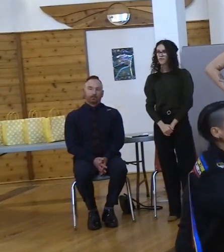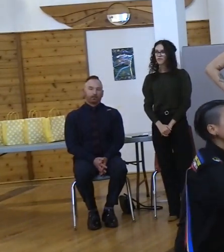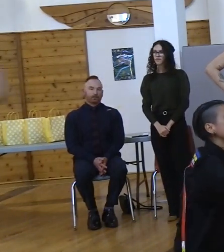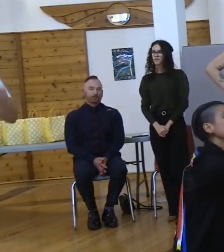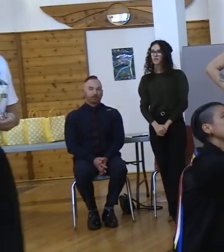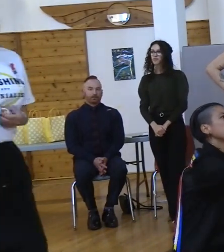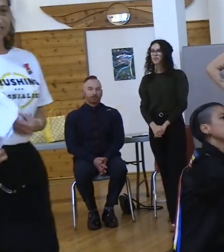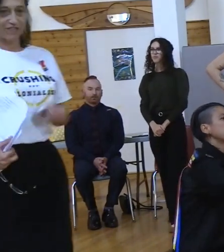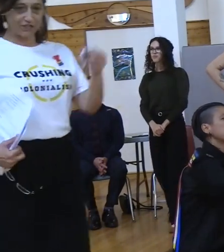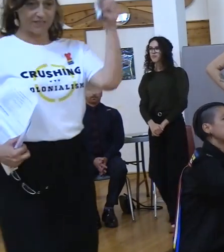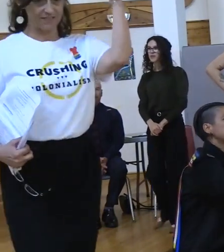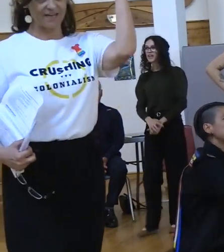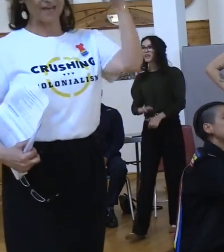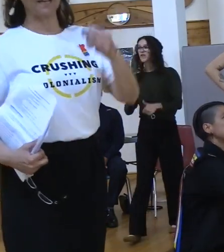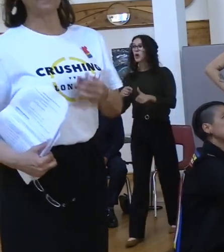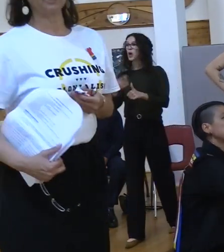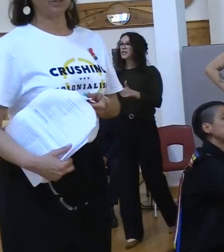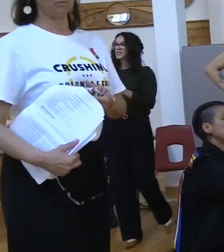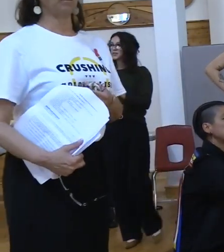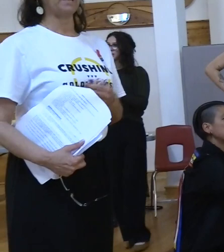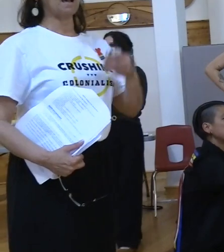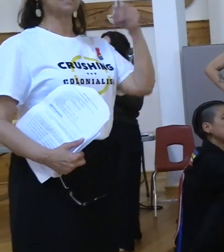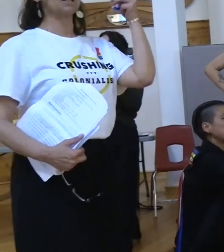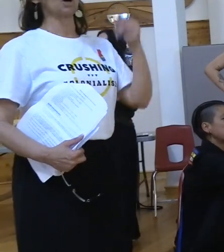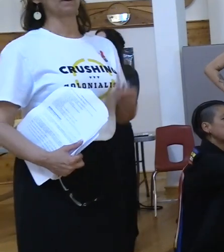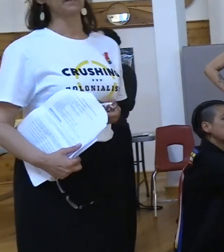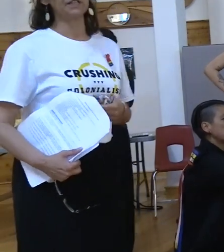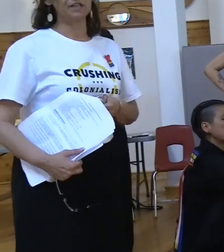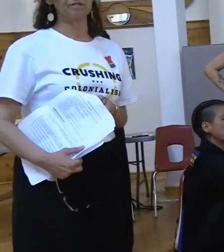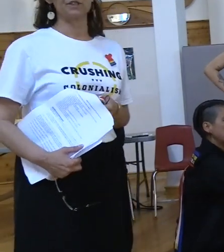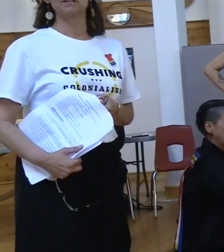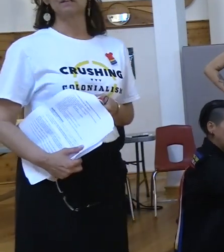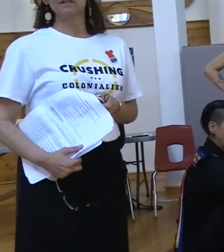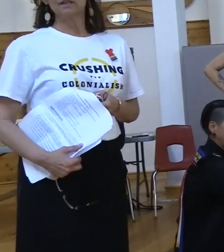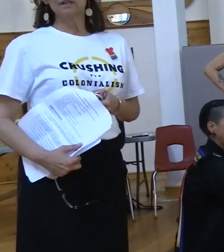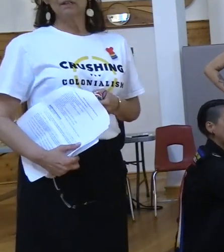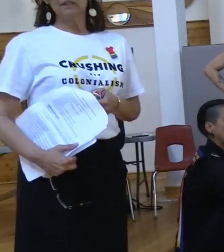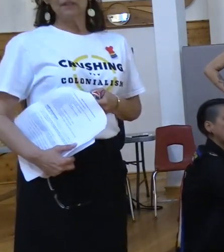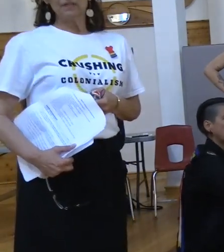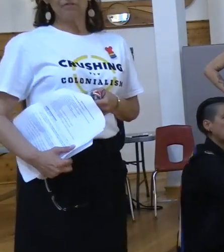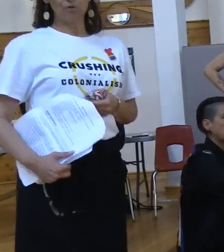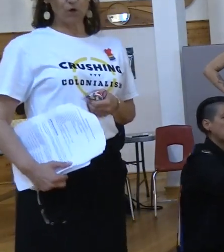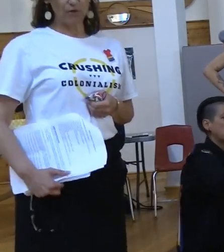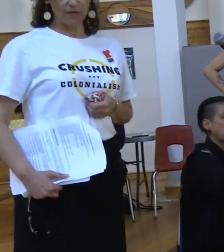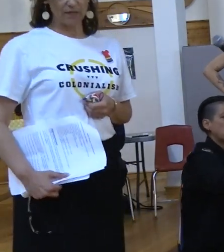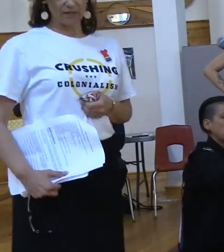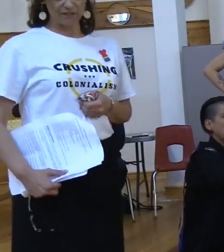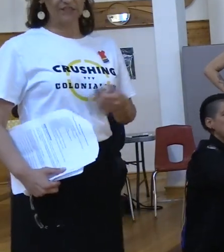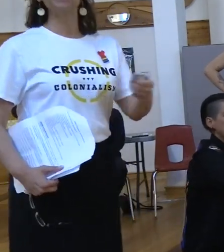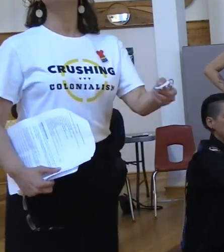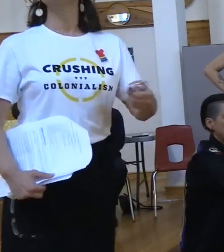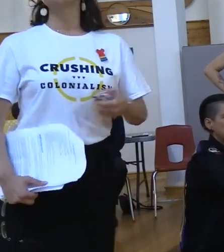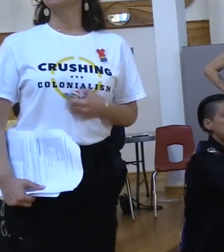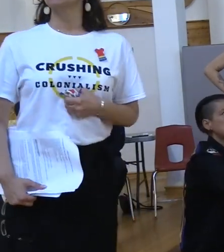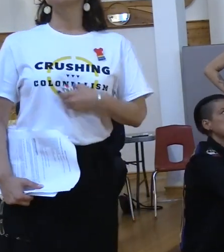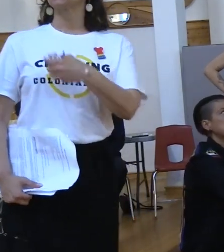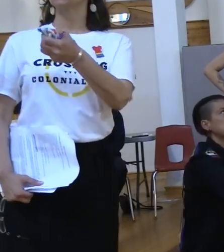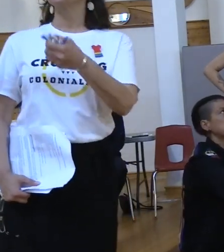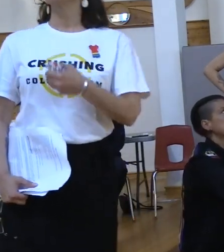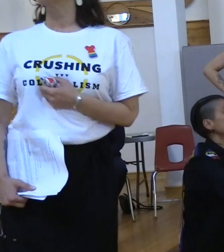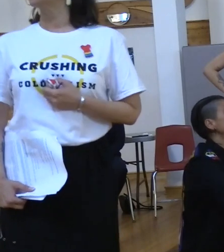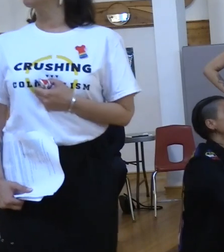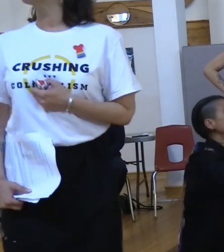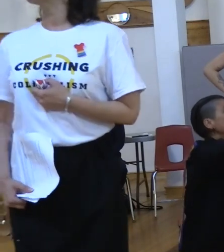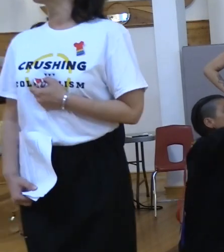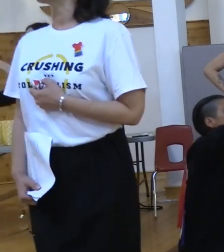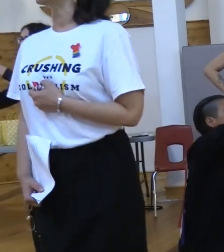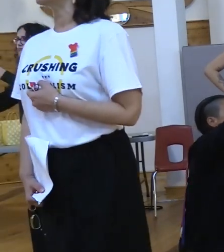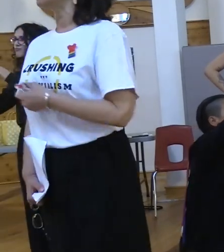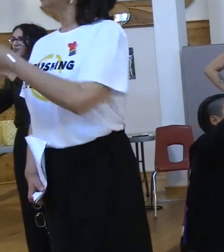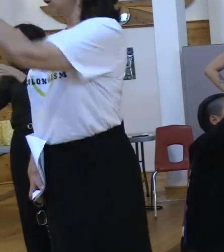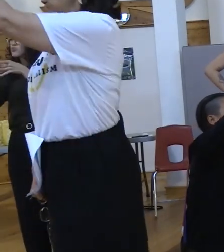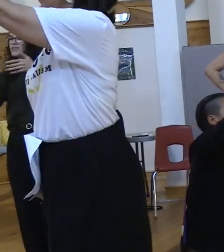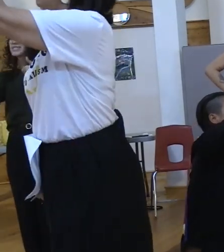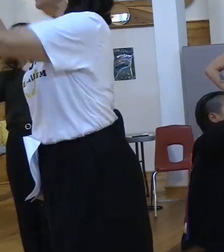First and foremost, part of my teachings again, when we ask our relatives to give of themselves, to share their gifts with us.